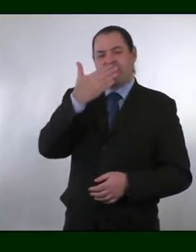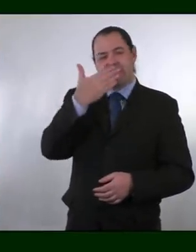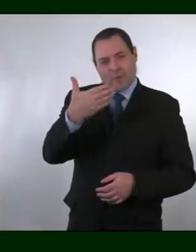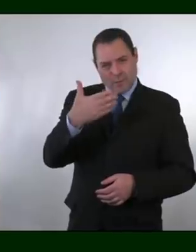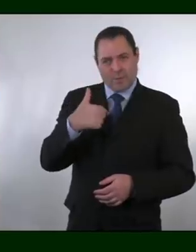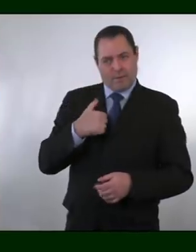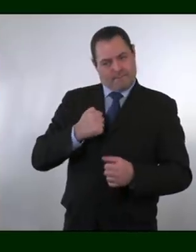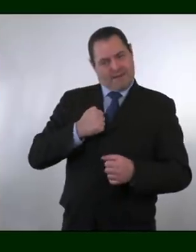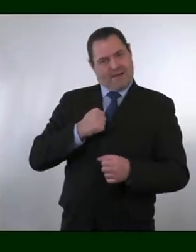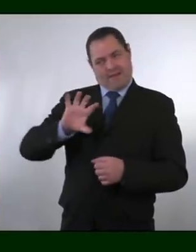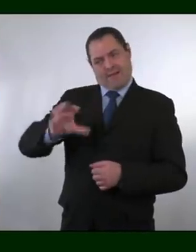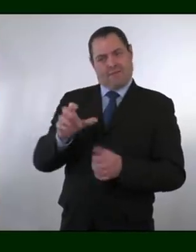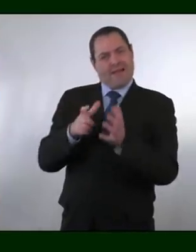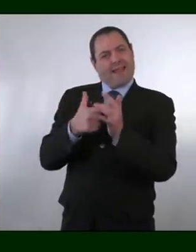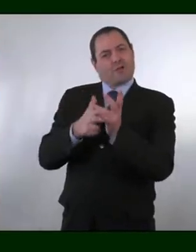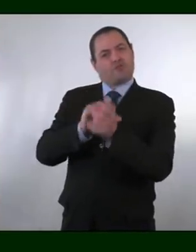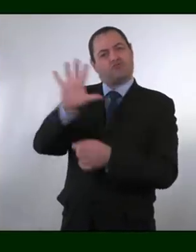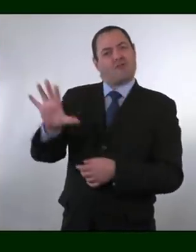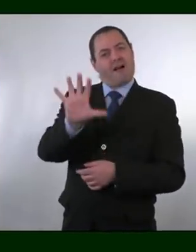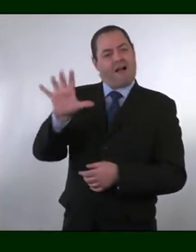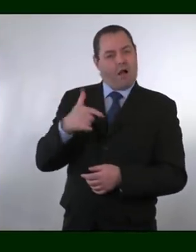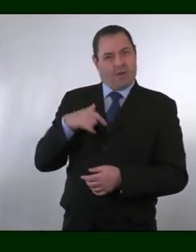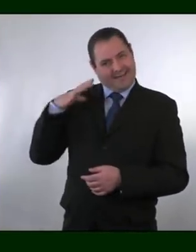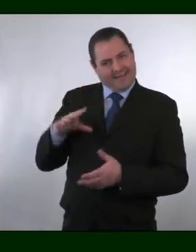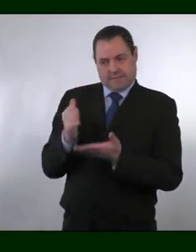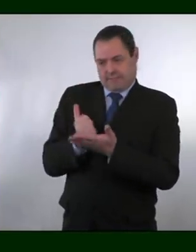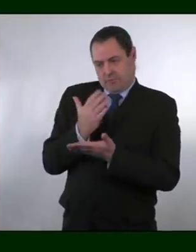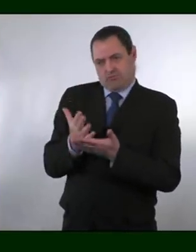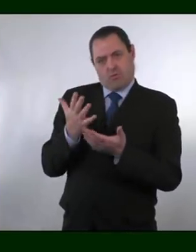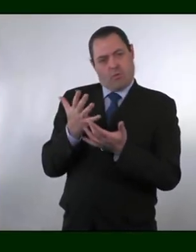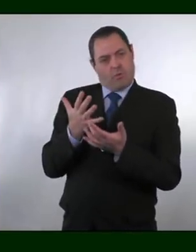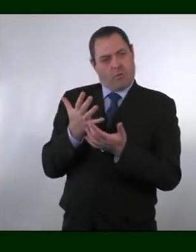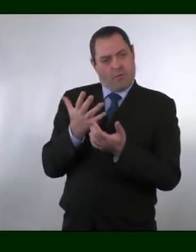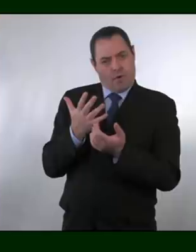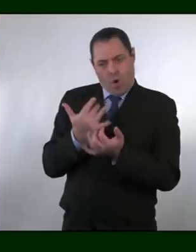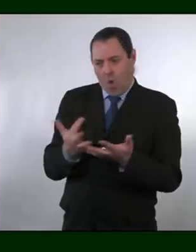mine in Lincolnshire, we will need to mobilise billions of private capital to help us to pay